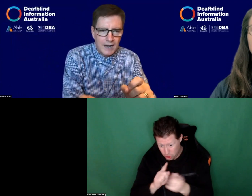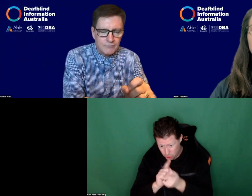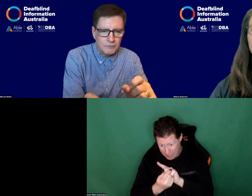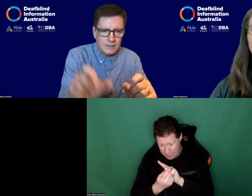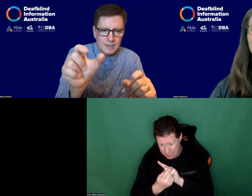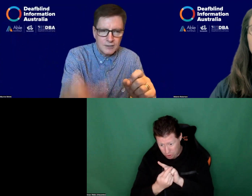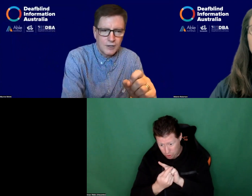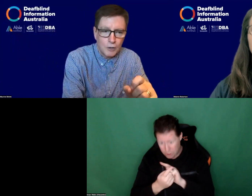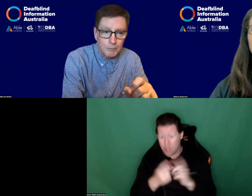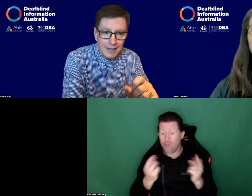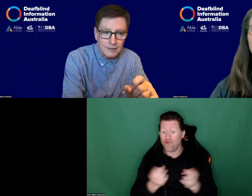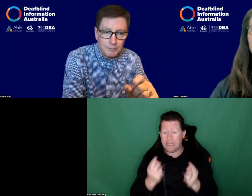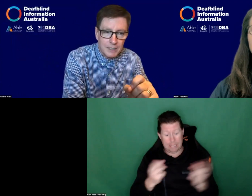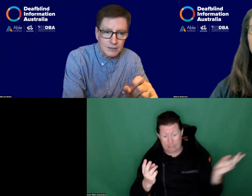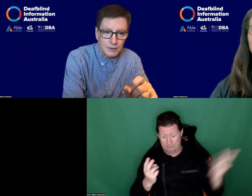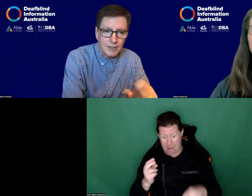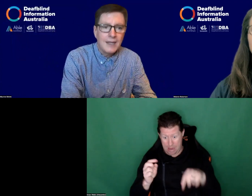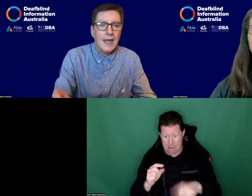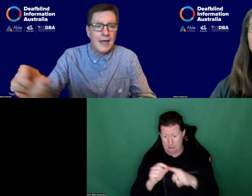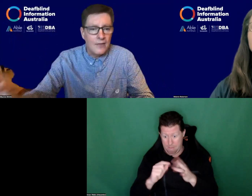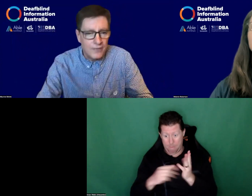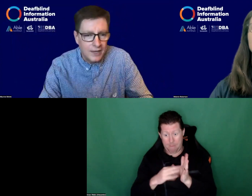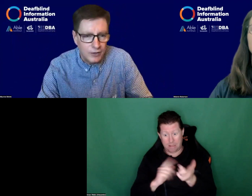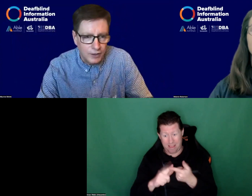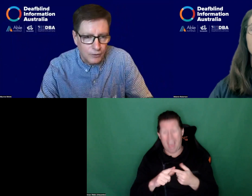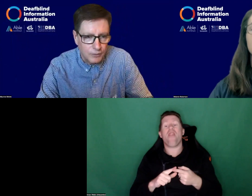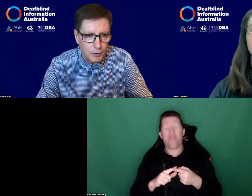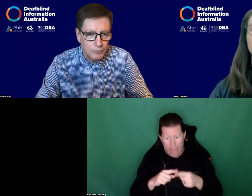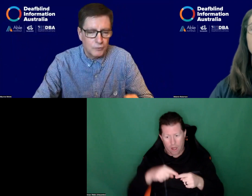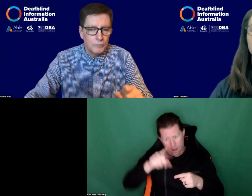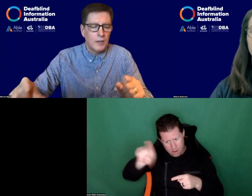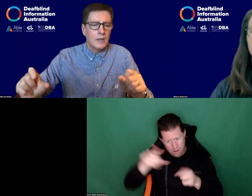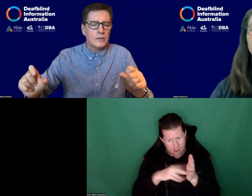Right after recess you're going to go back to the puzzle and then you're going to go to the motor room.